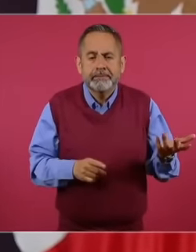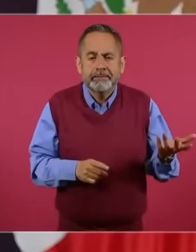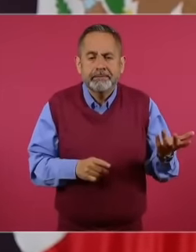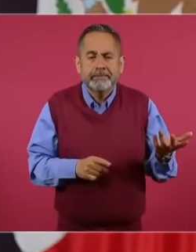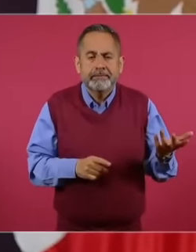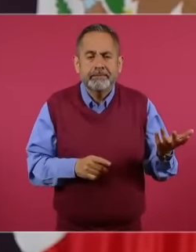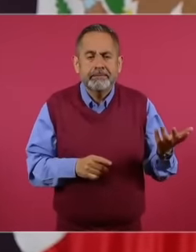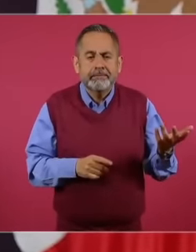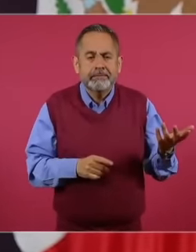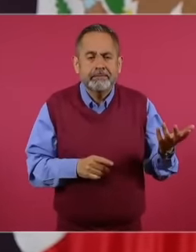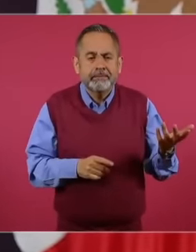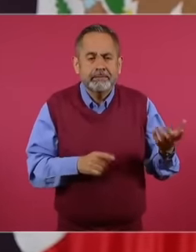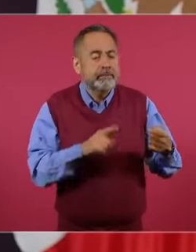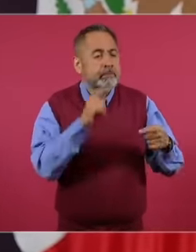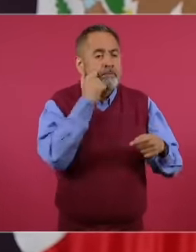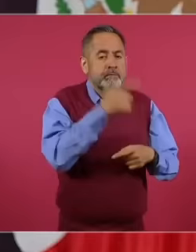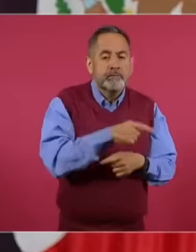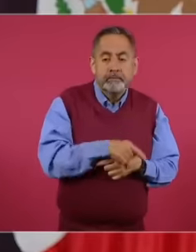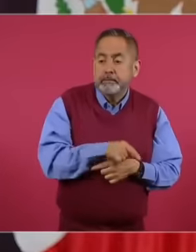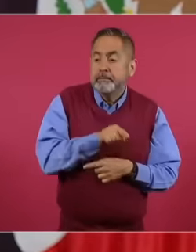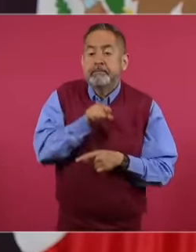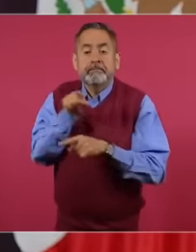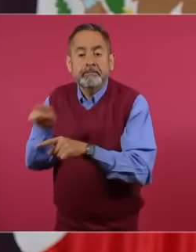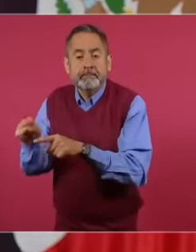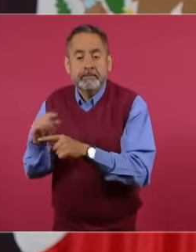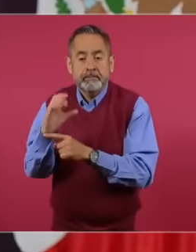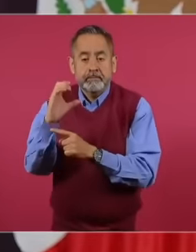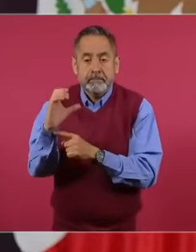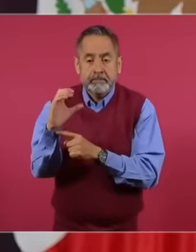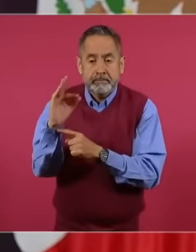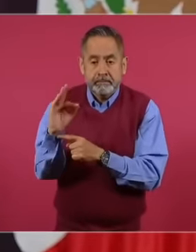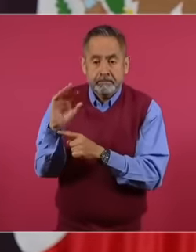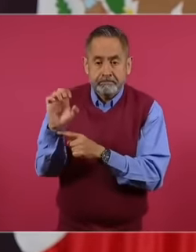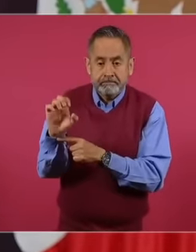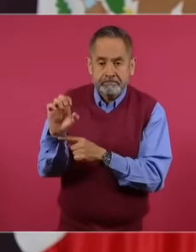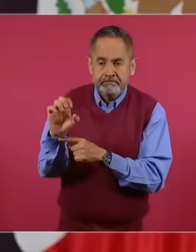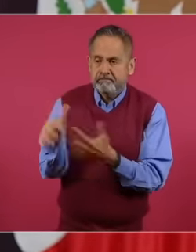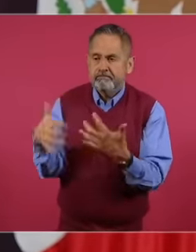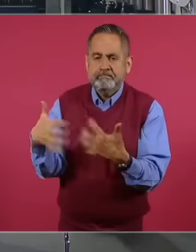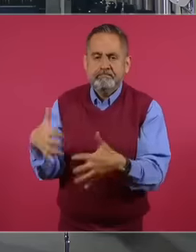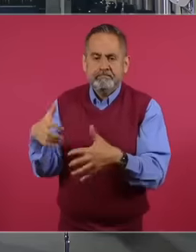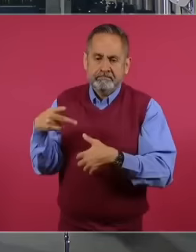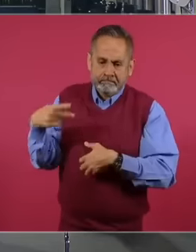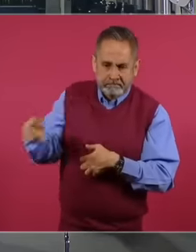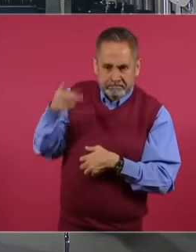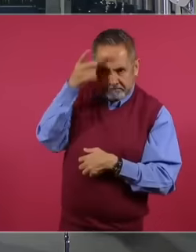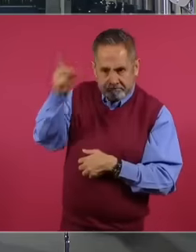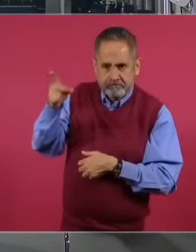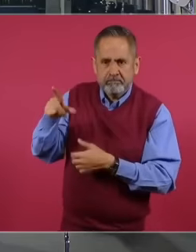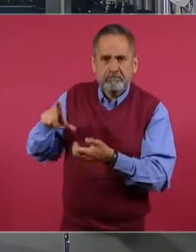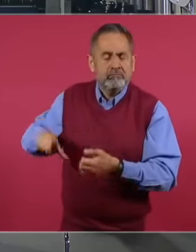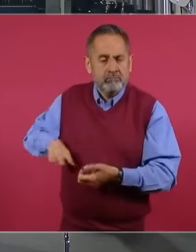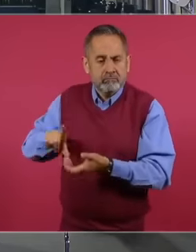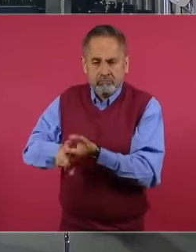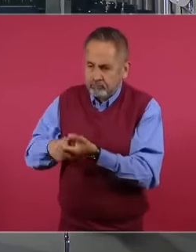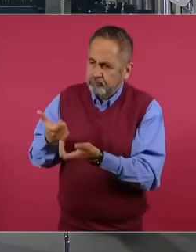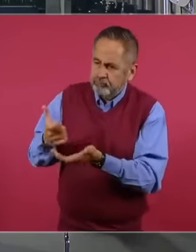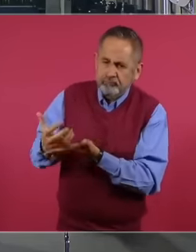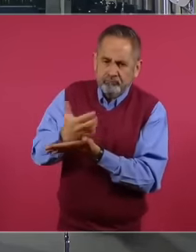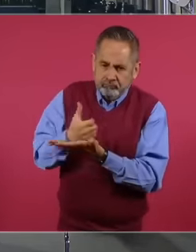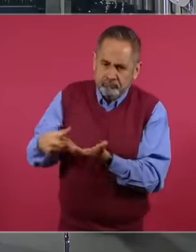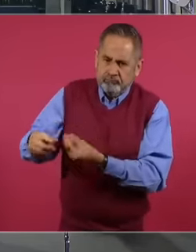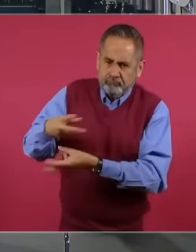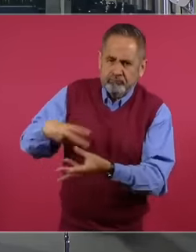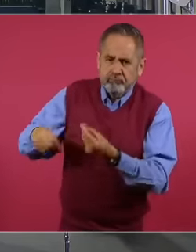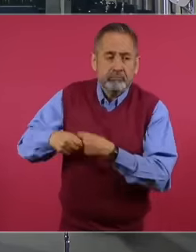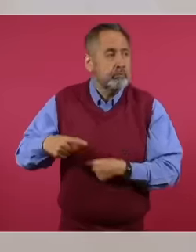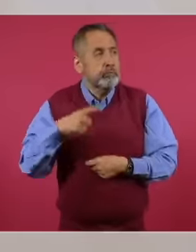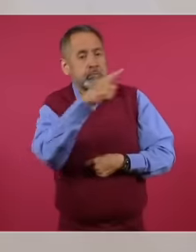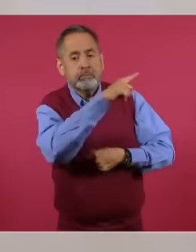the Federal Electricity Commission to be A public company wants